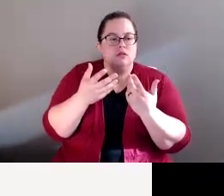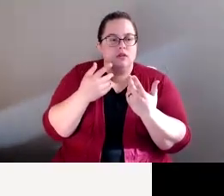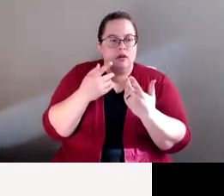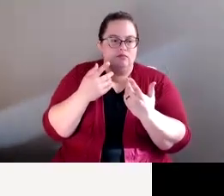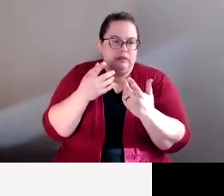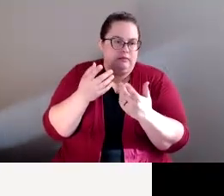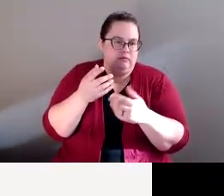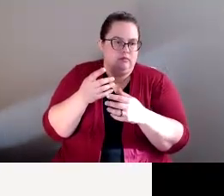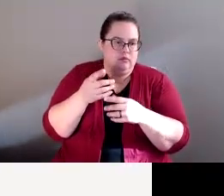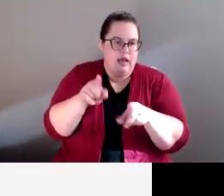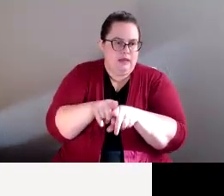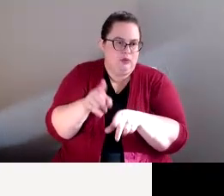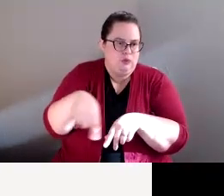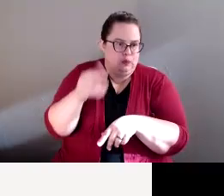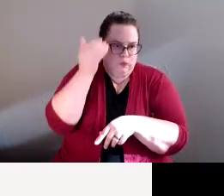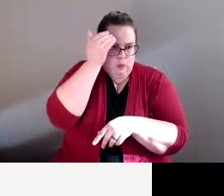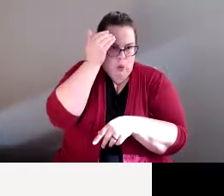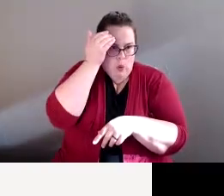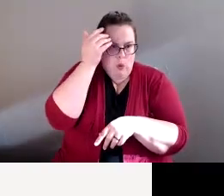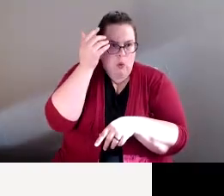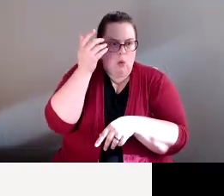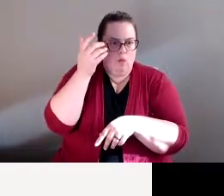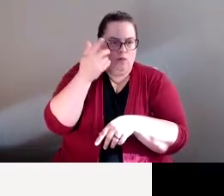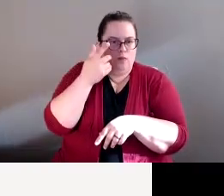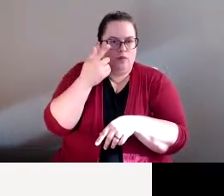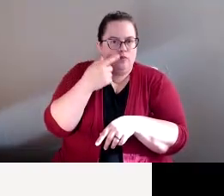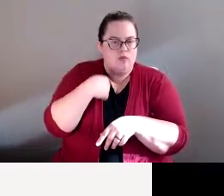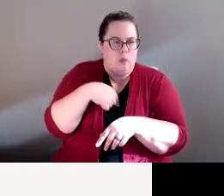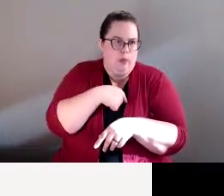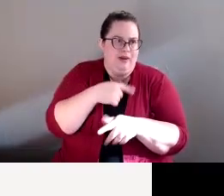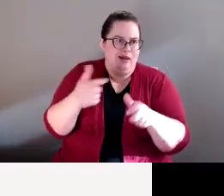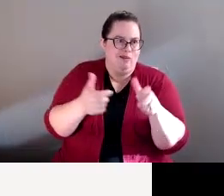we are a really major and big customer of Instructure.